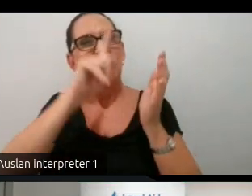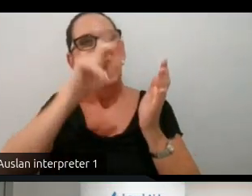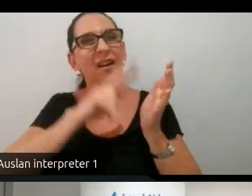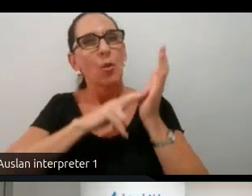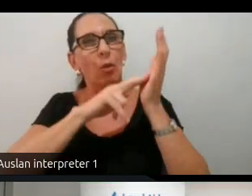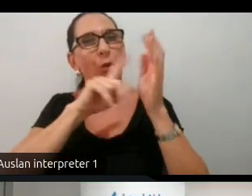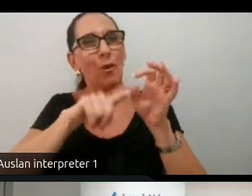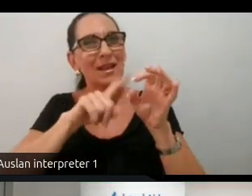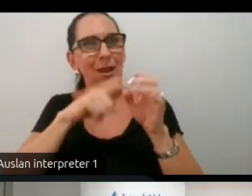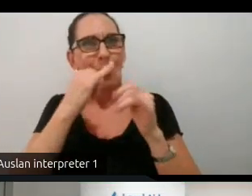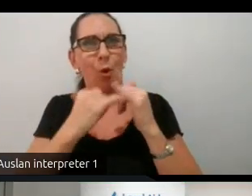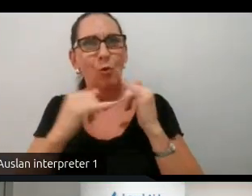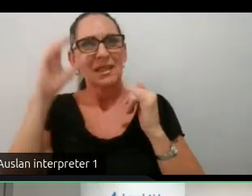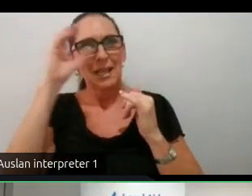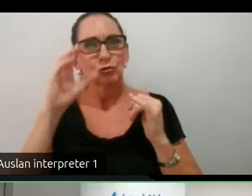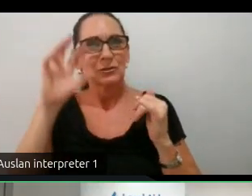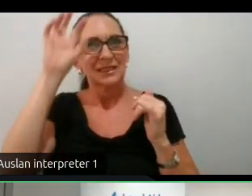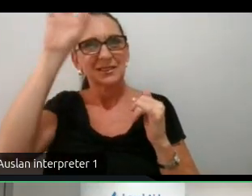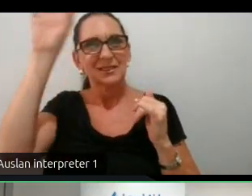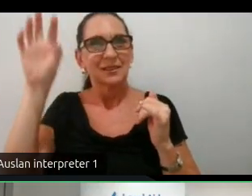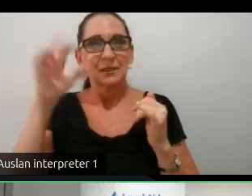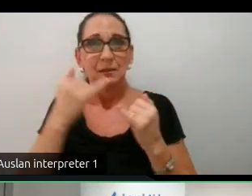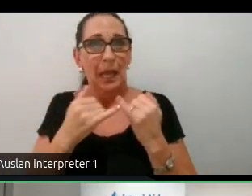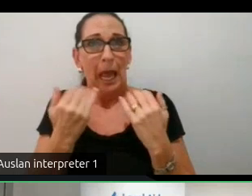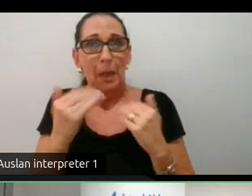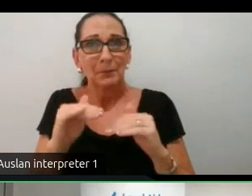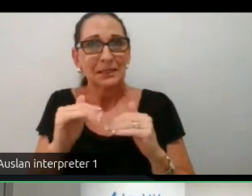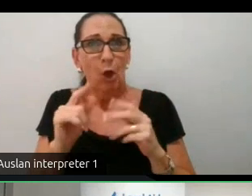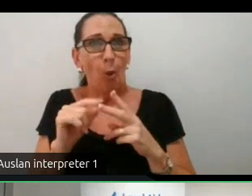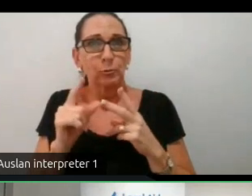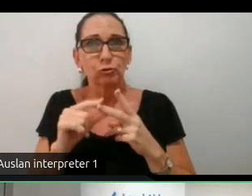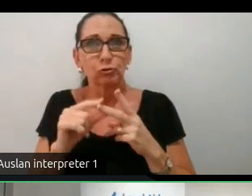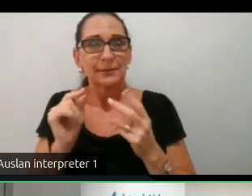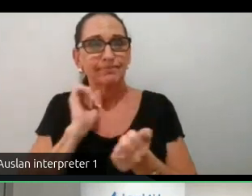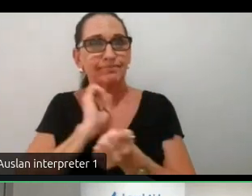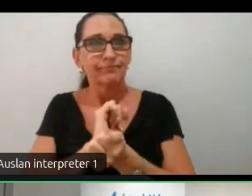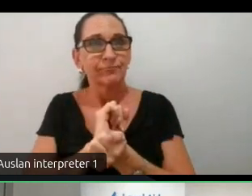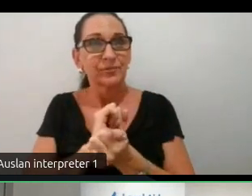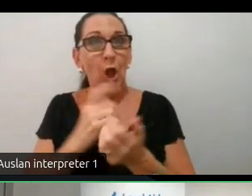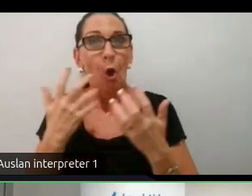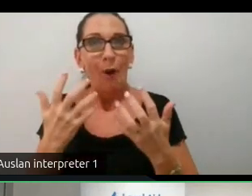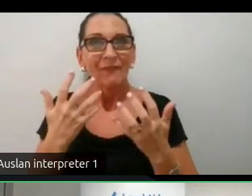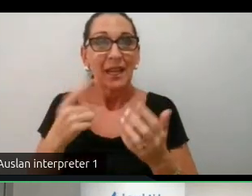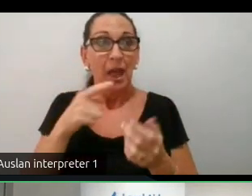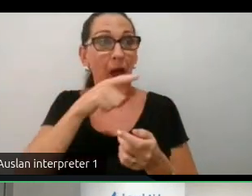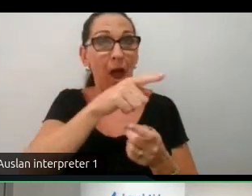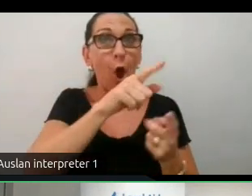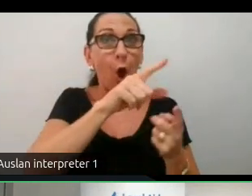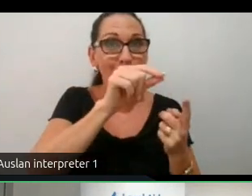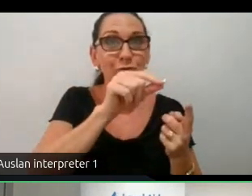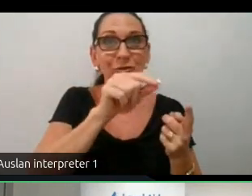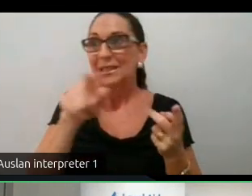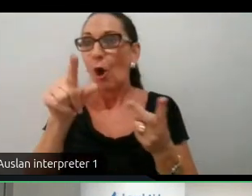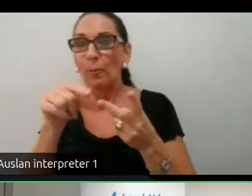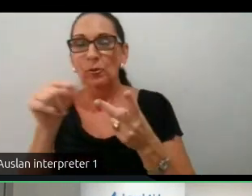north Queensland, there are only limited options already. Yeah. Often the options that are already